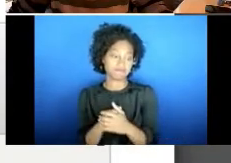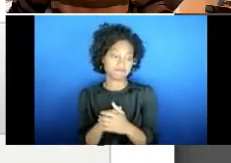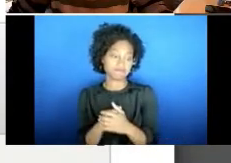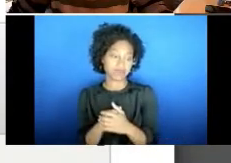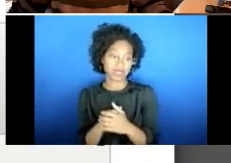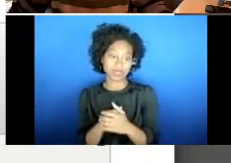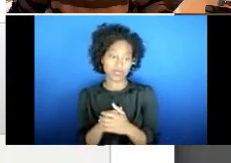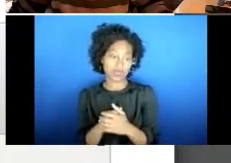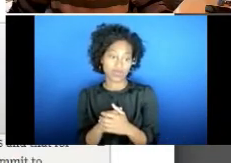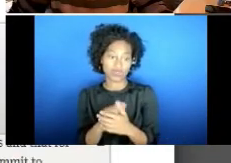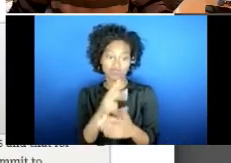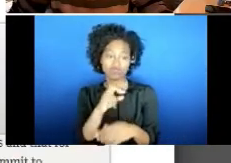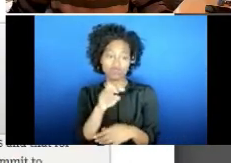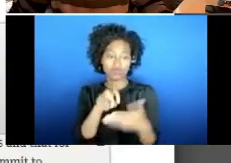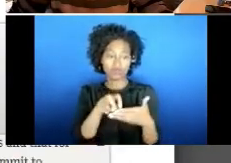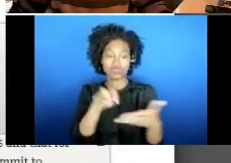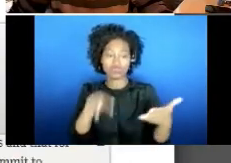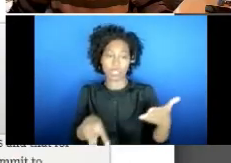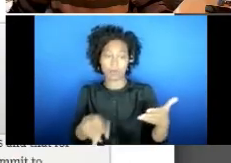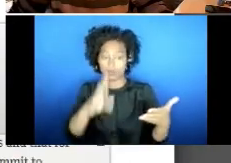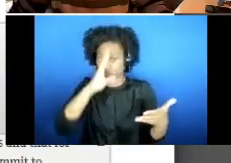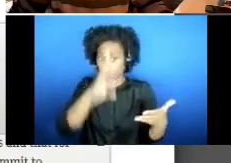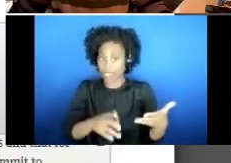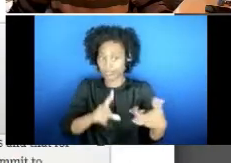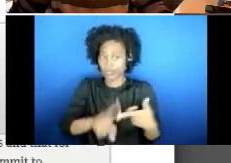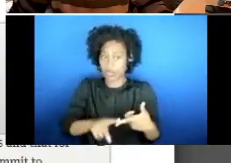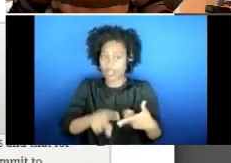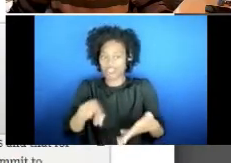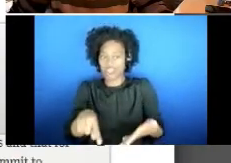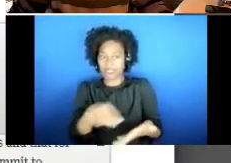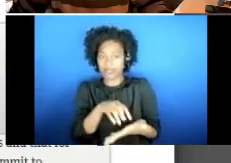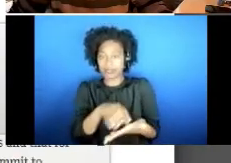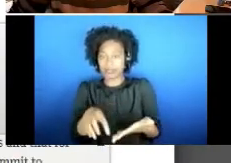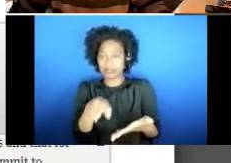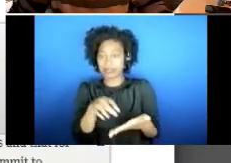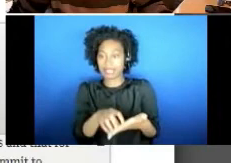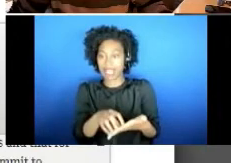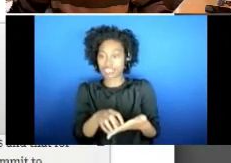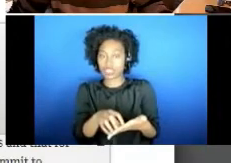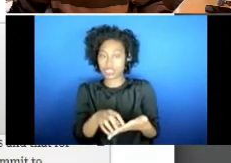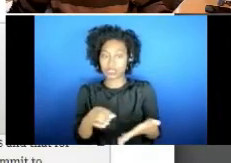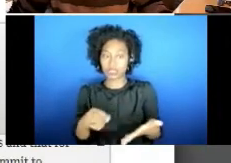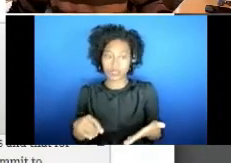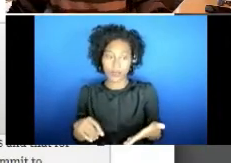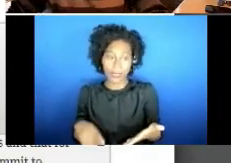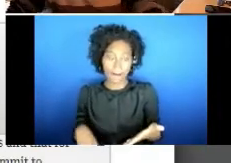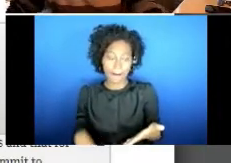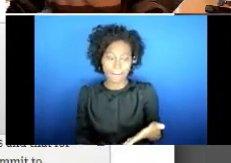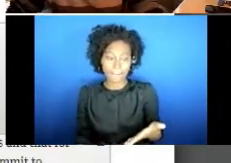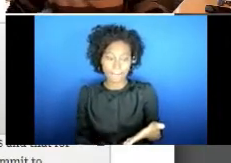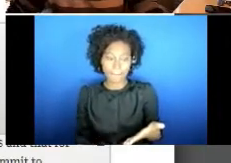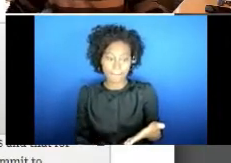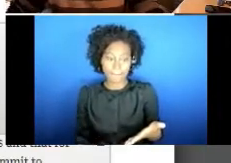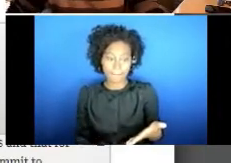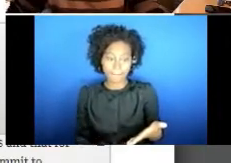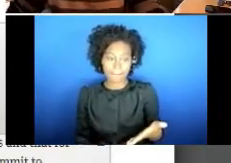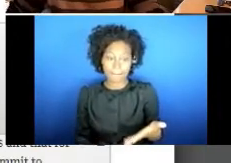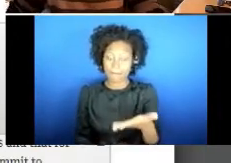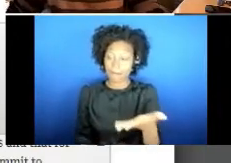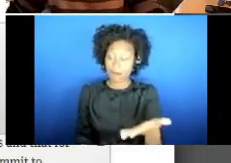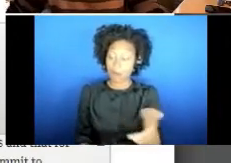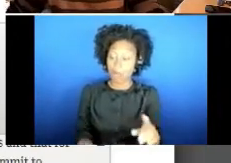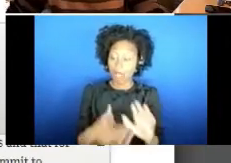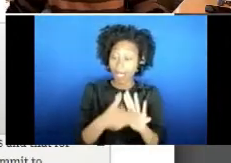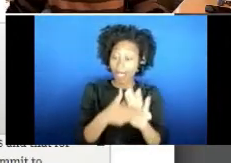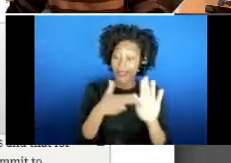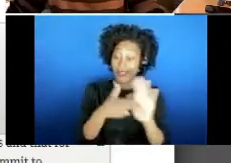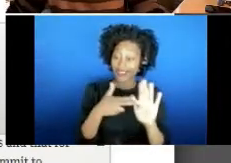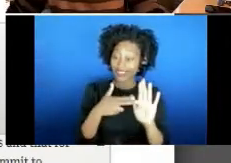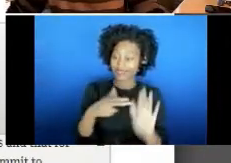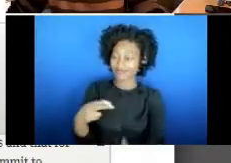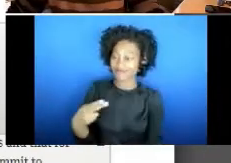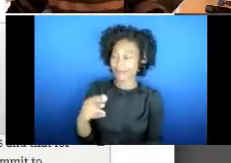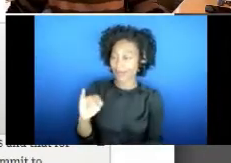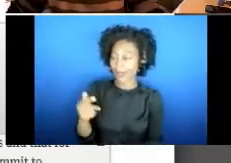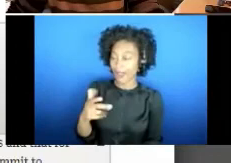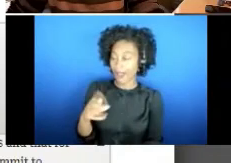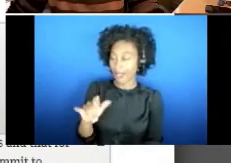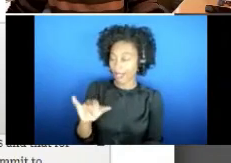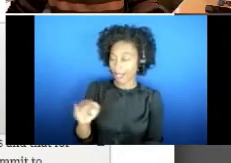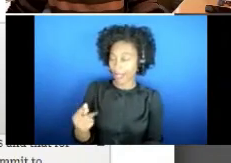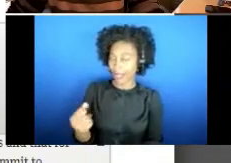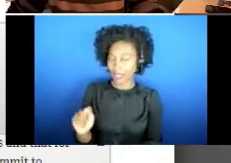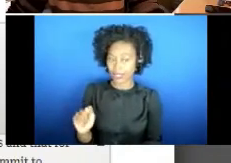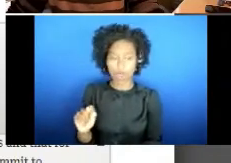this section... You highlight there-- not really. Sorry. You